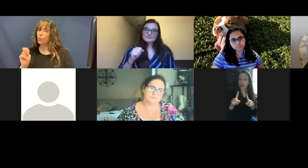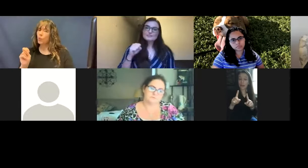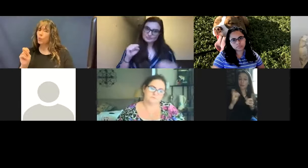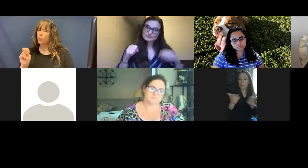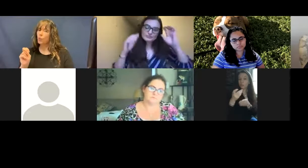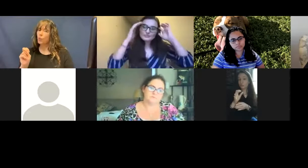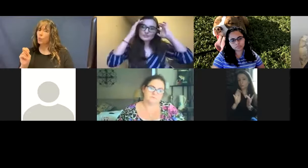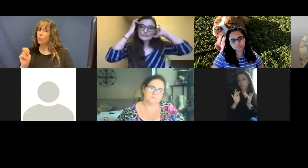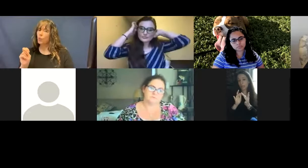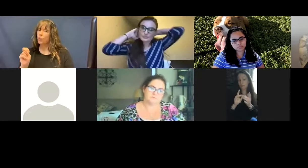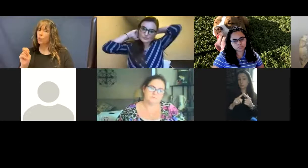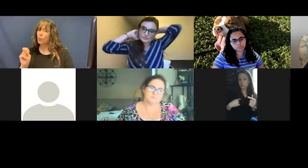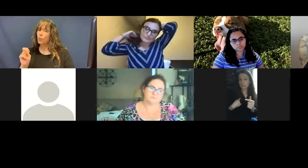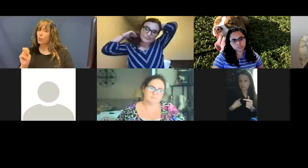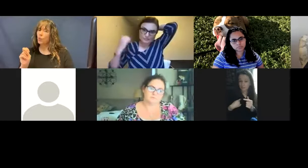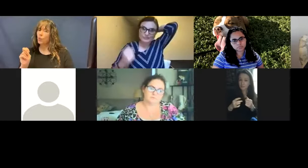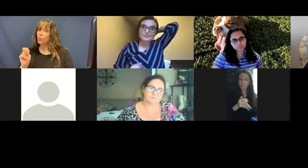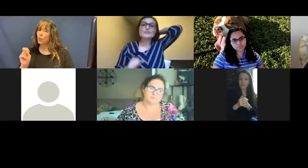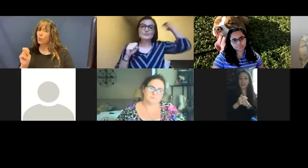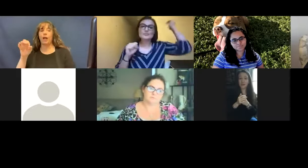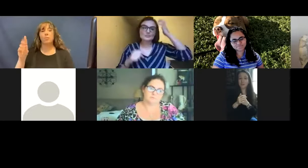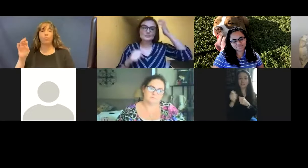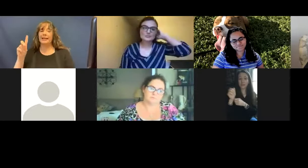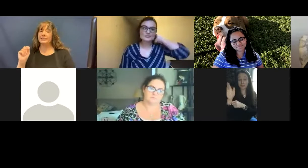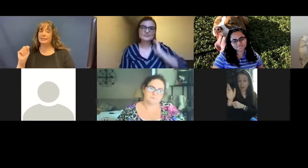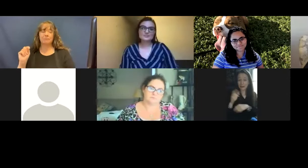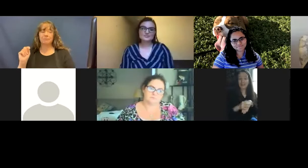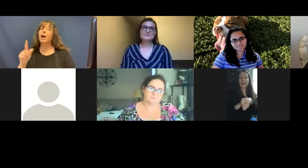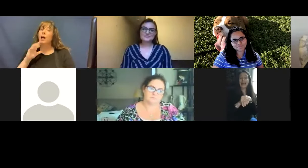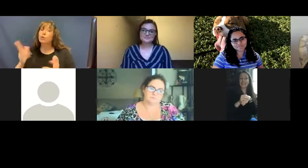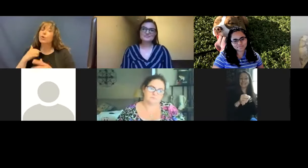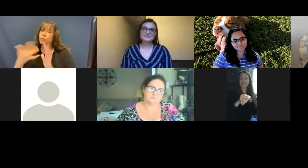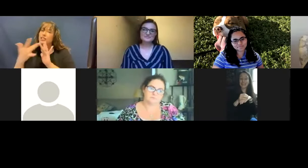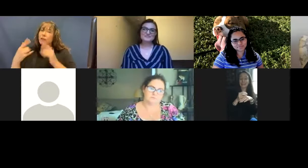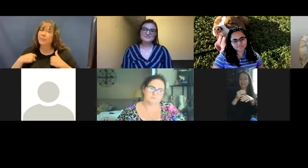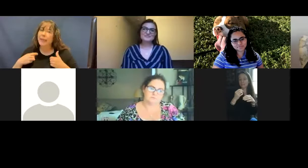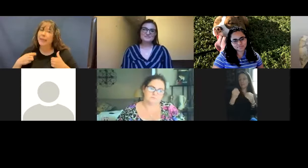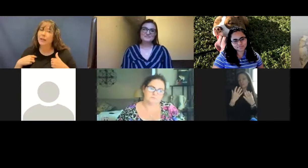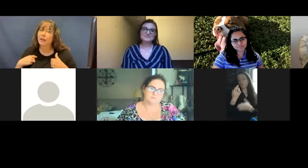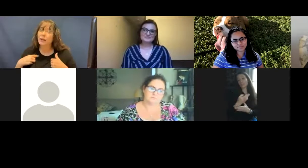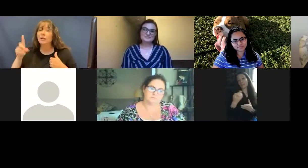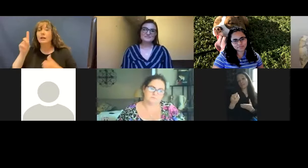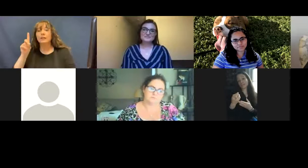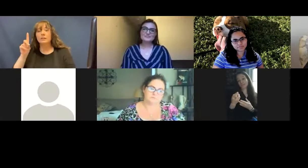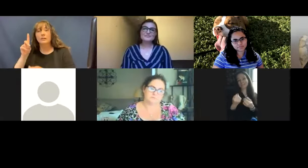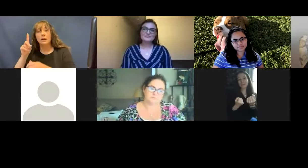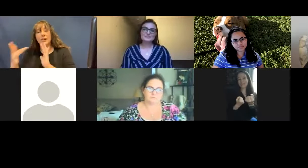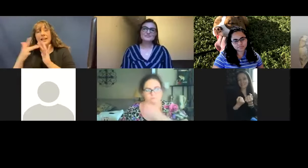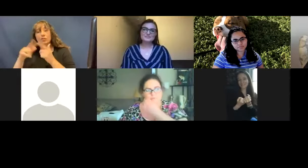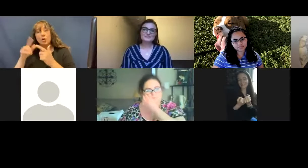I would encourage you to reach out to me and maybe give you some resources and some assistance